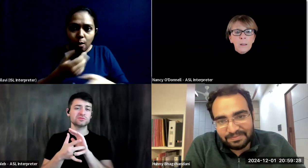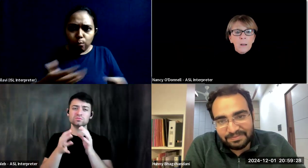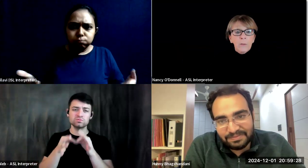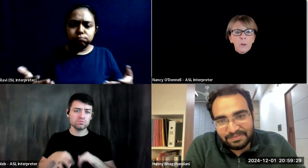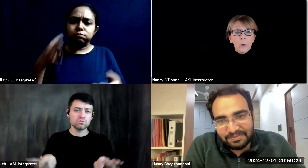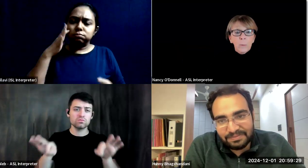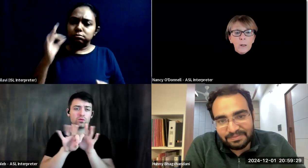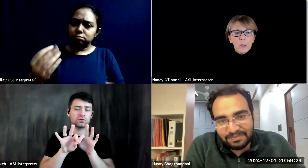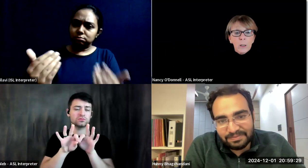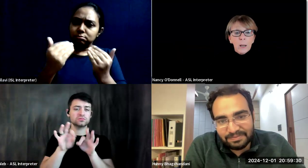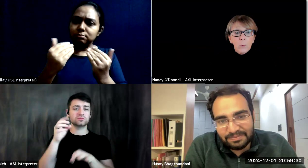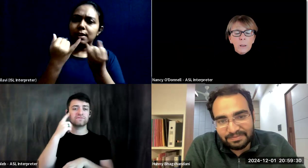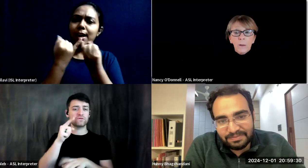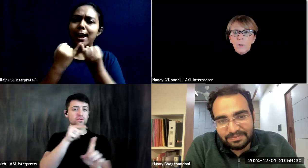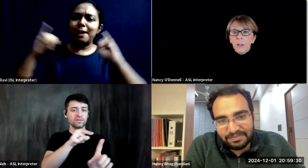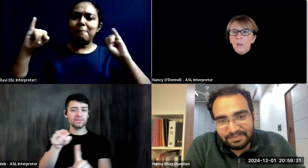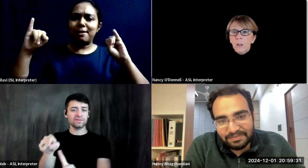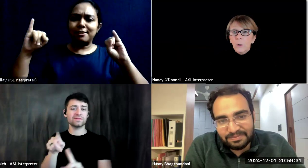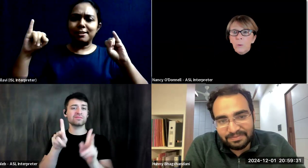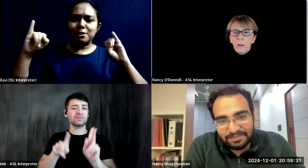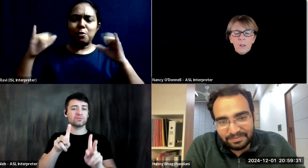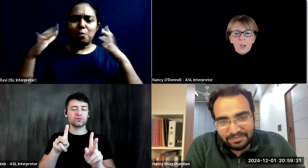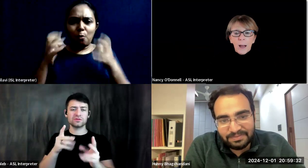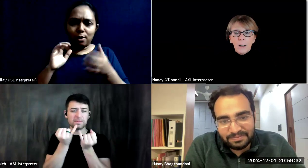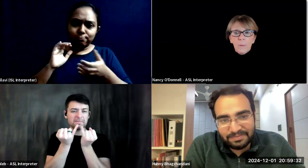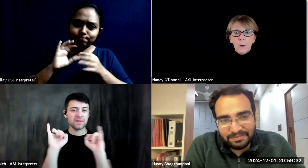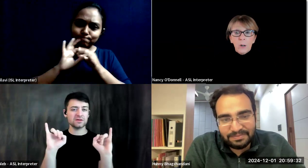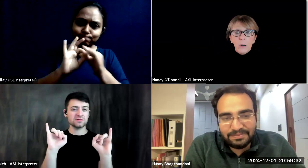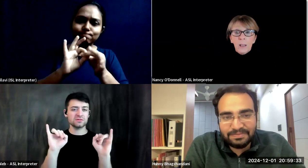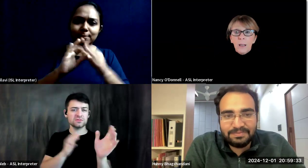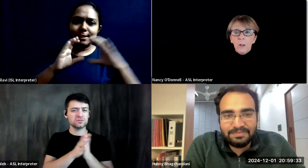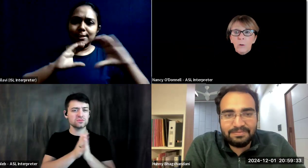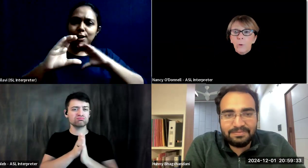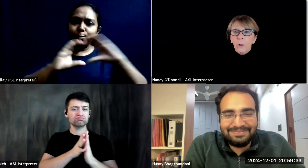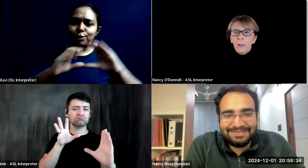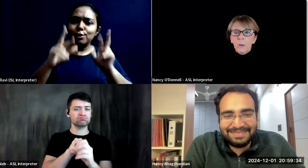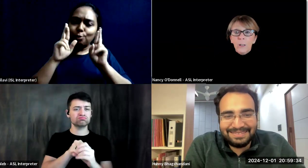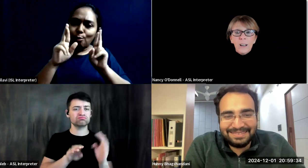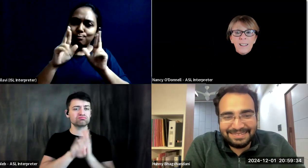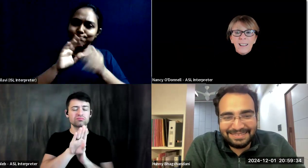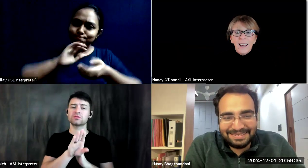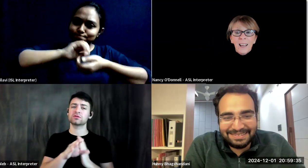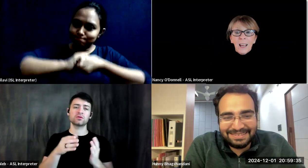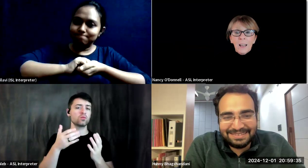self-determination and we'd love to continue this chat. So Geri, thank you for including us.